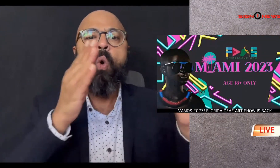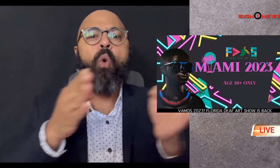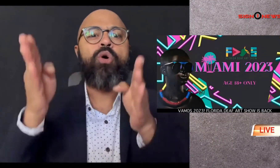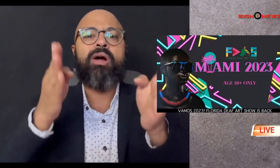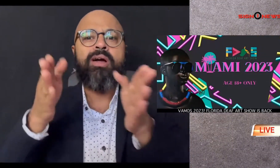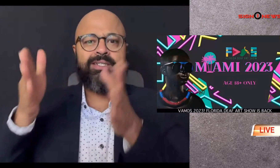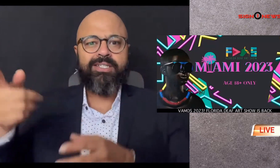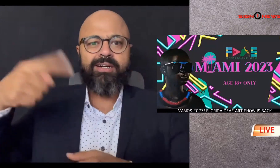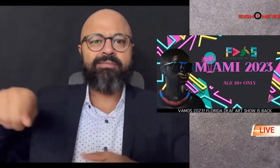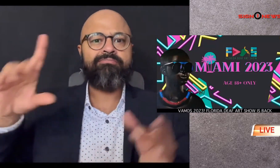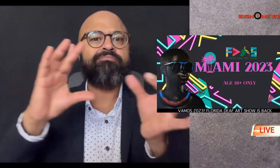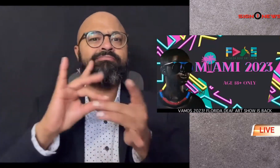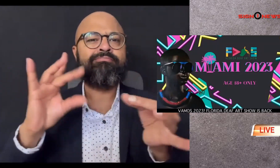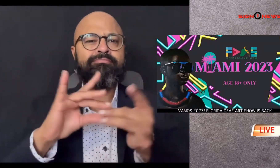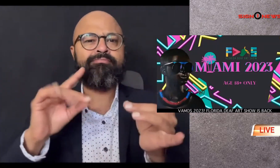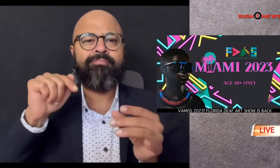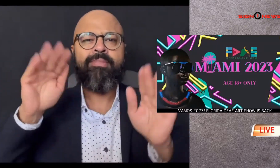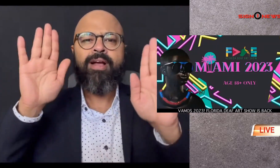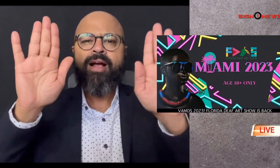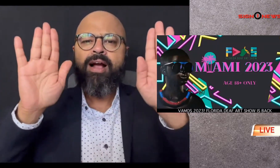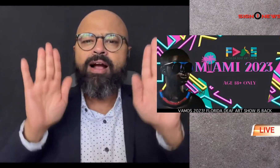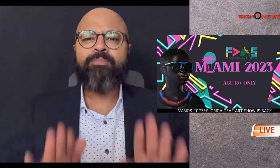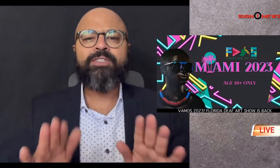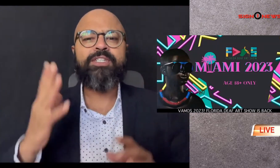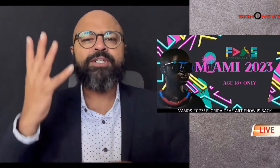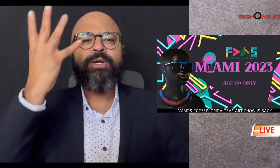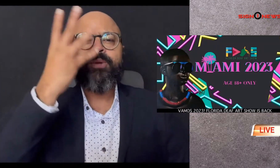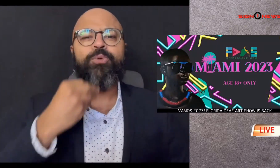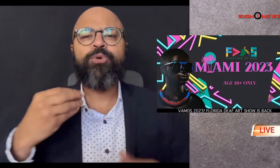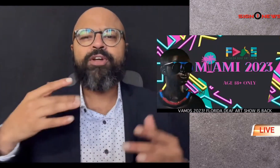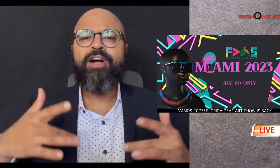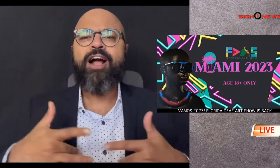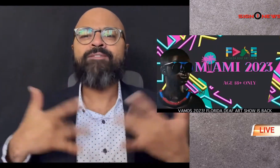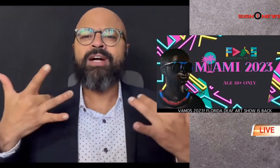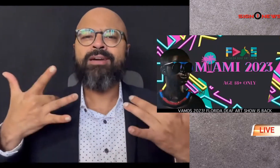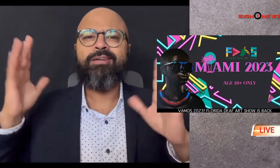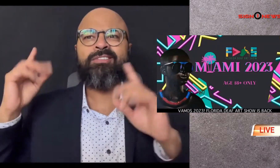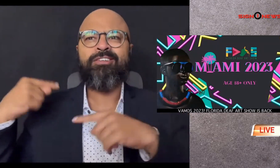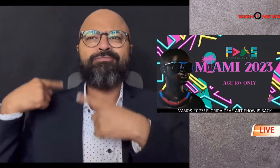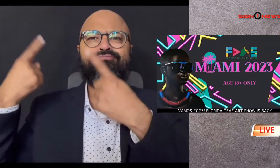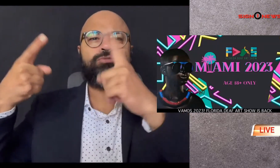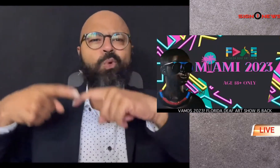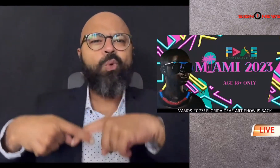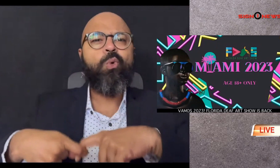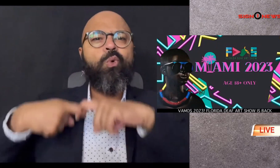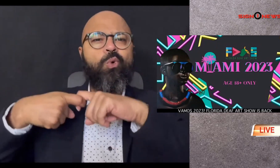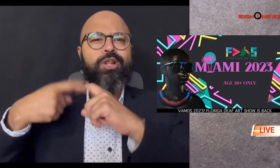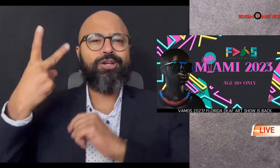Organizers say this amazing and beautiful event has been on pause for the past two